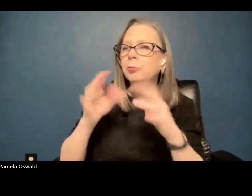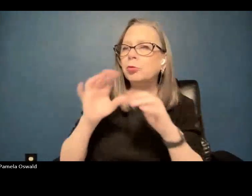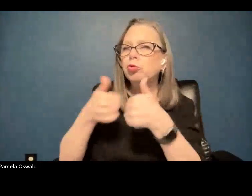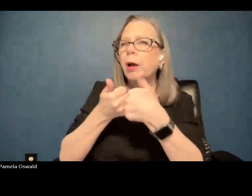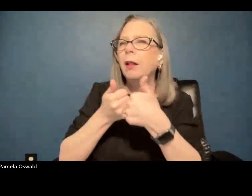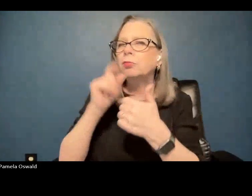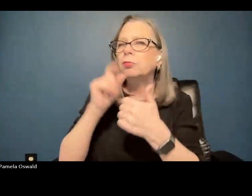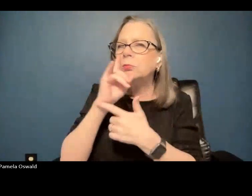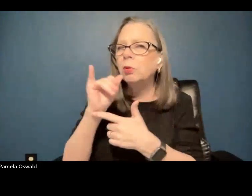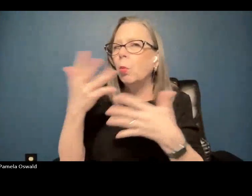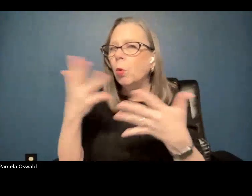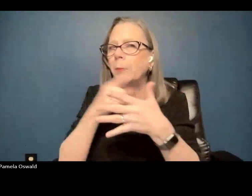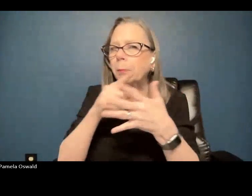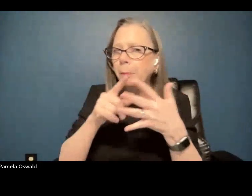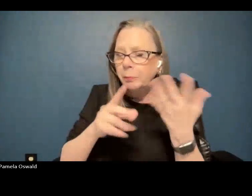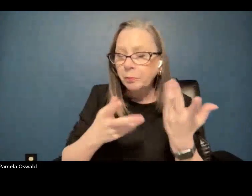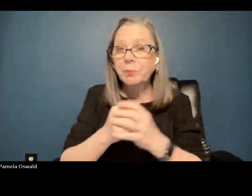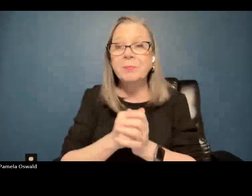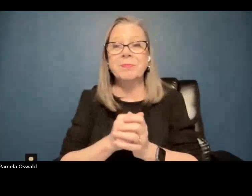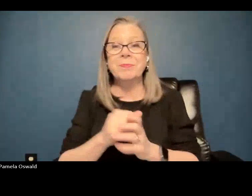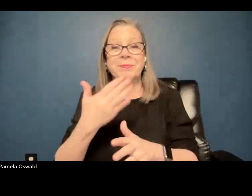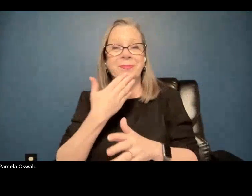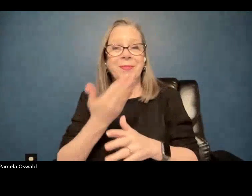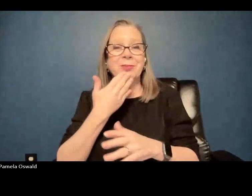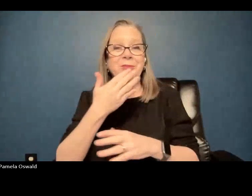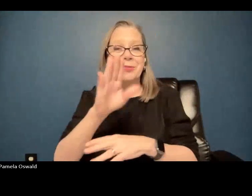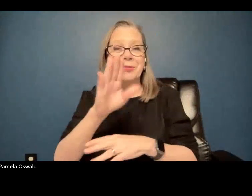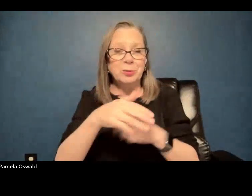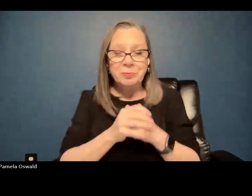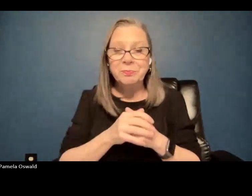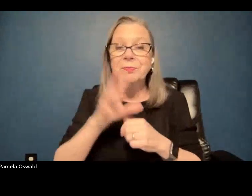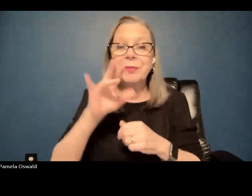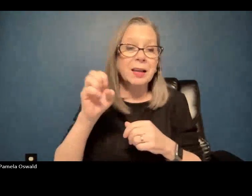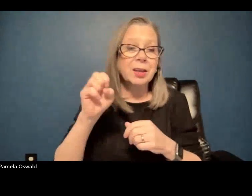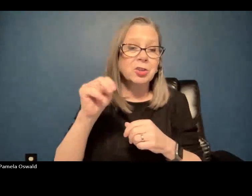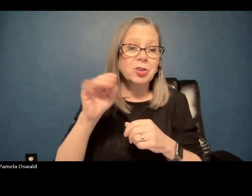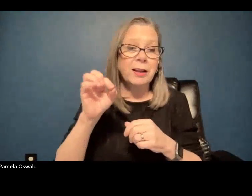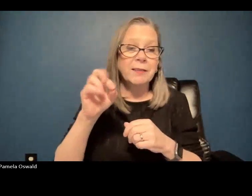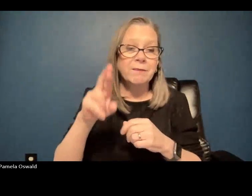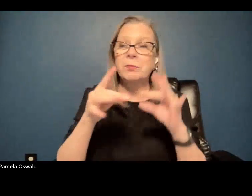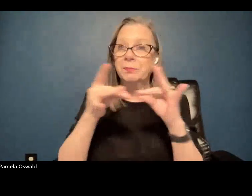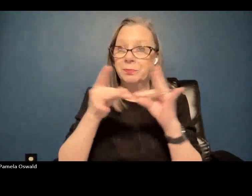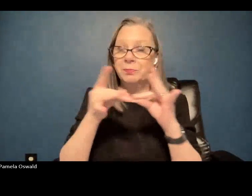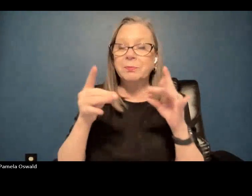Thanks, Jen. Good afternoon, everybody. So as Jennifer mentioned, after we collected all of the data,